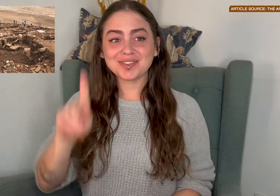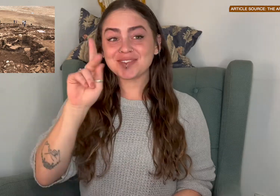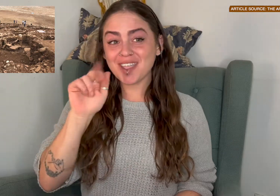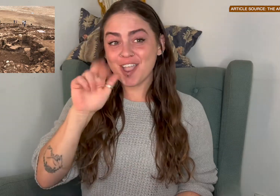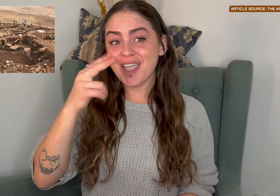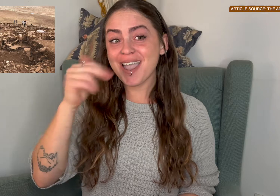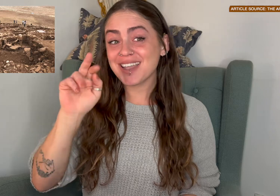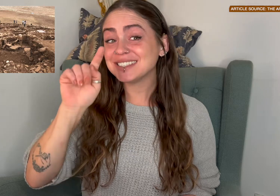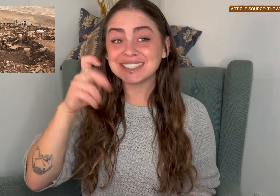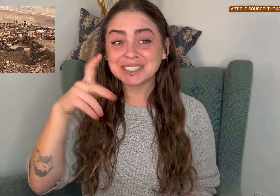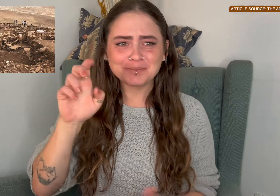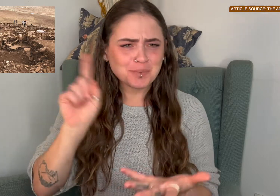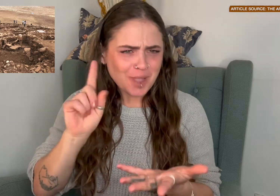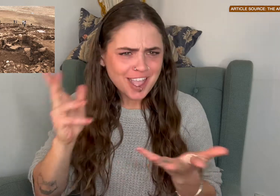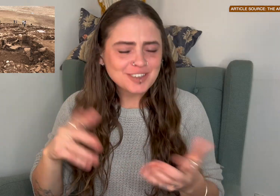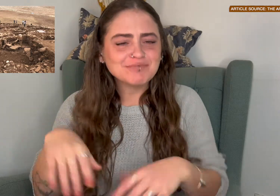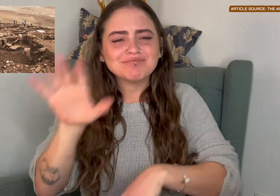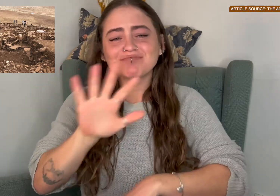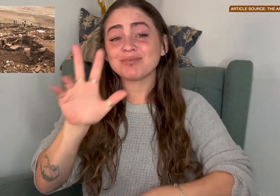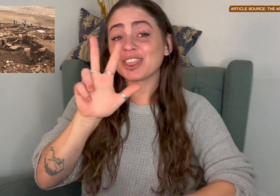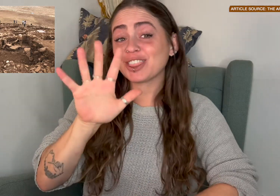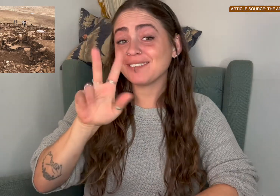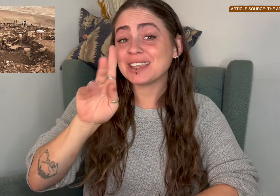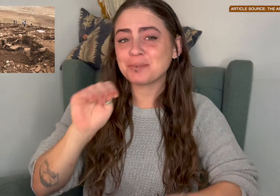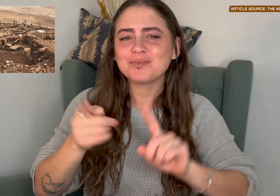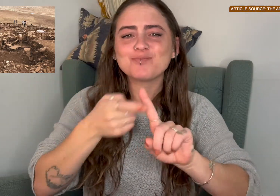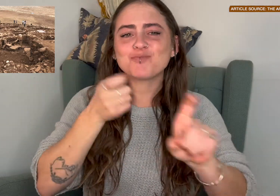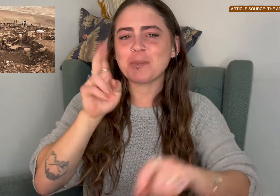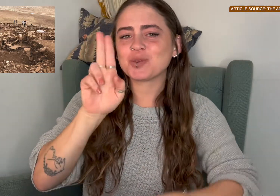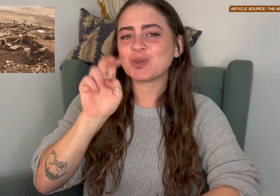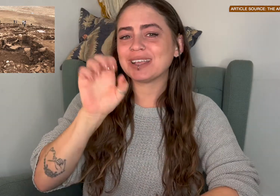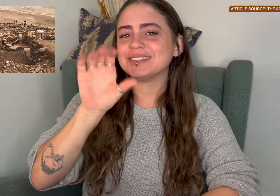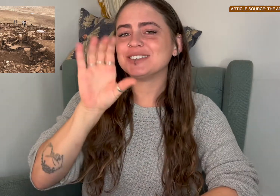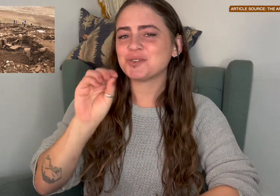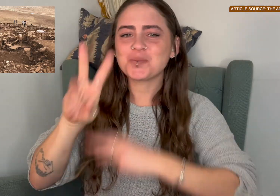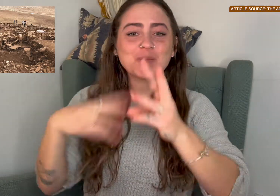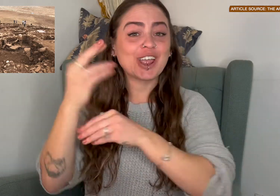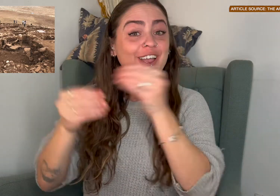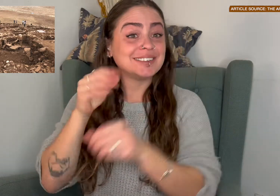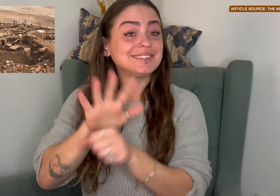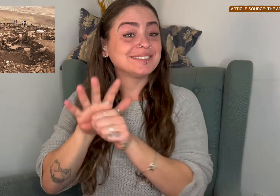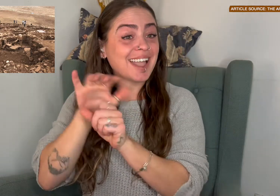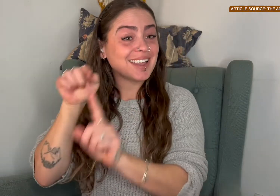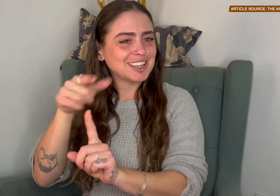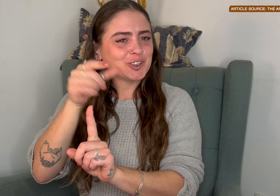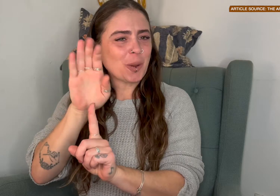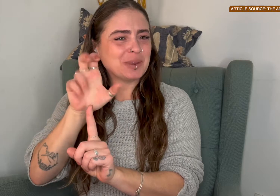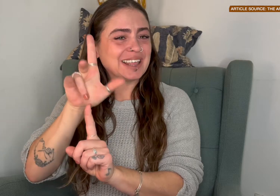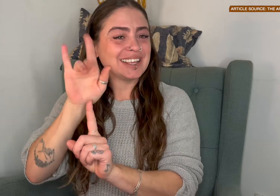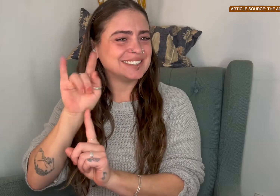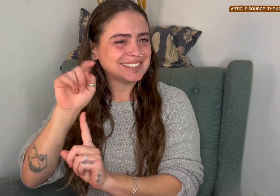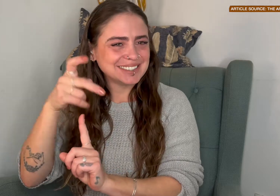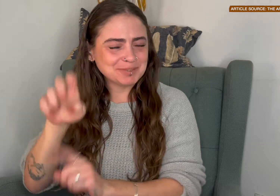Karahan Tepe is located around 35km from the Unesco World Heritage site Göbekli Tepe,